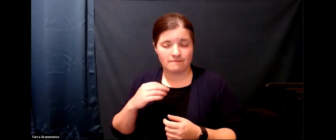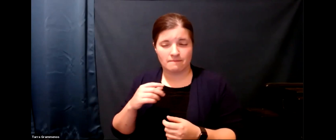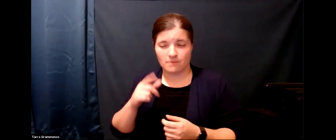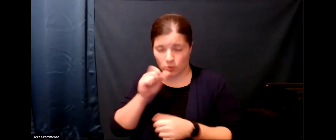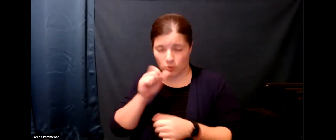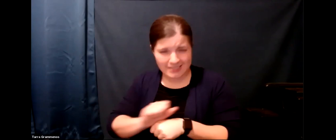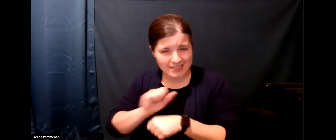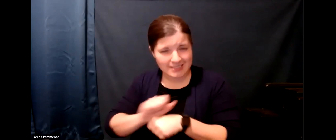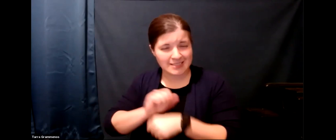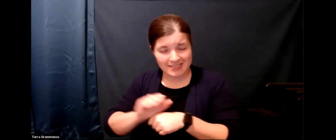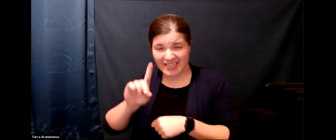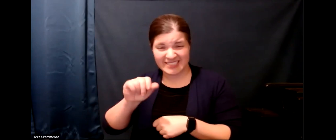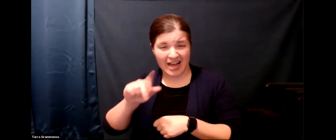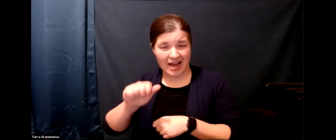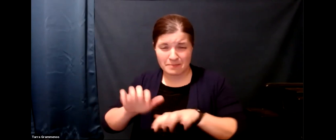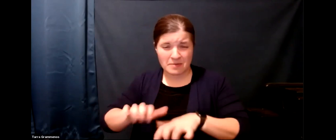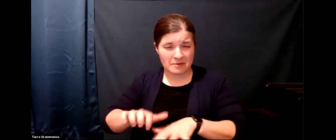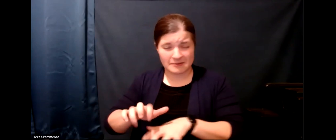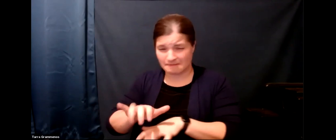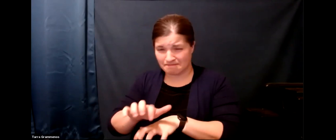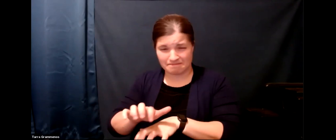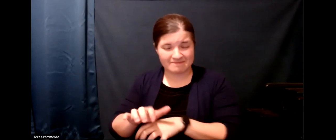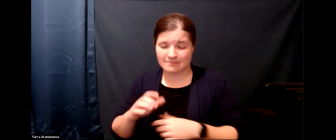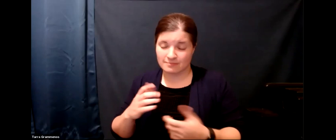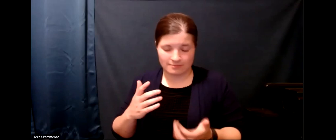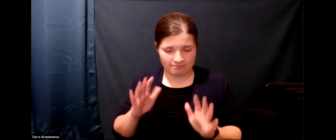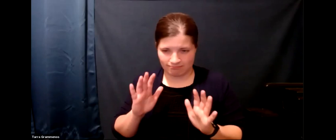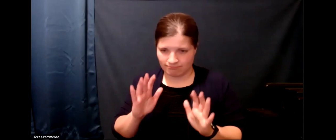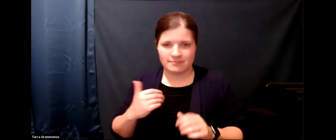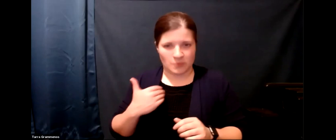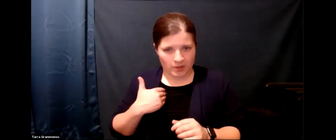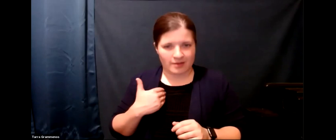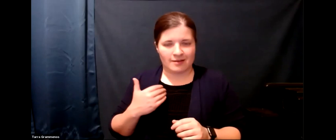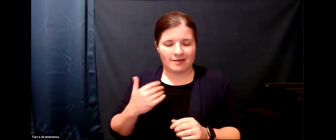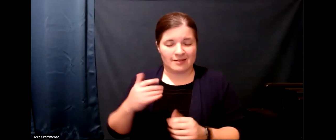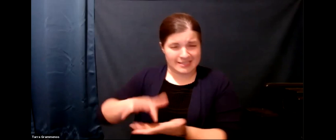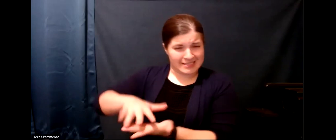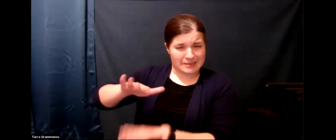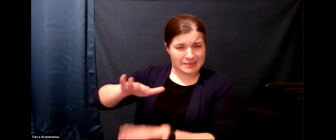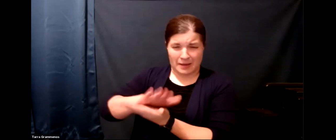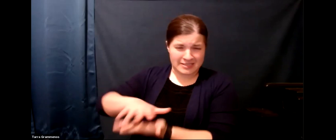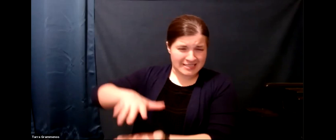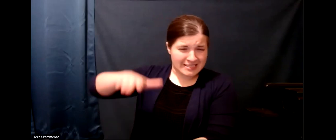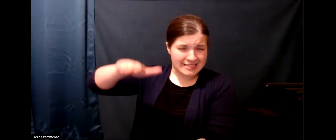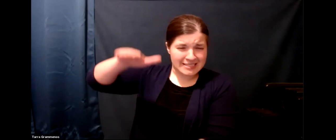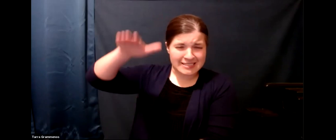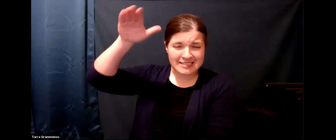all of that data entry bees and I'll say with my hands here, we had a stack of probably about a foot of